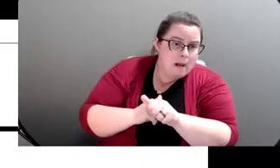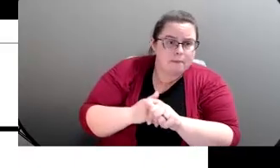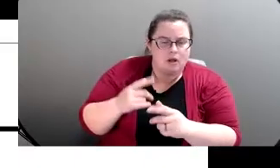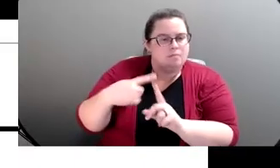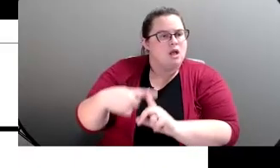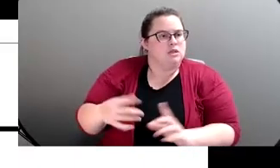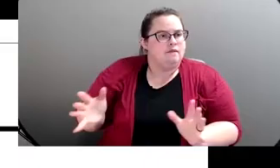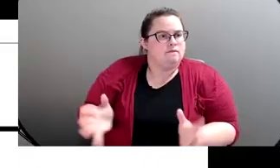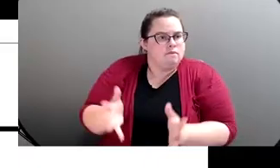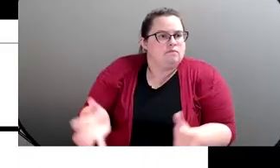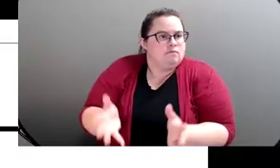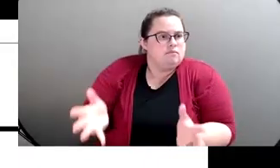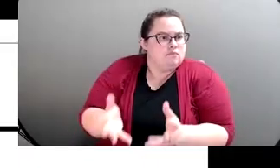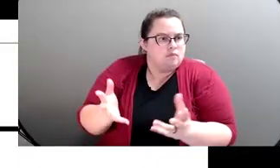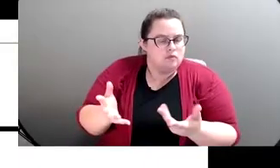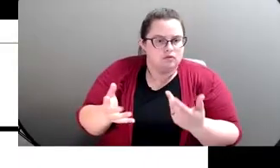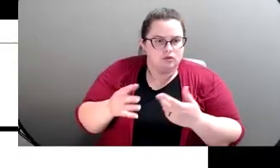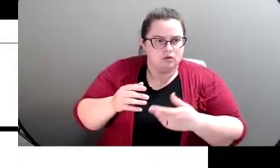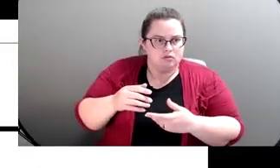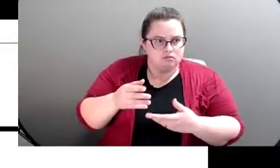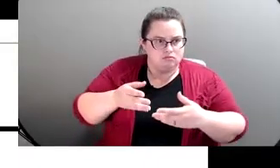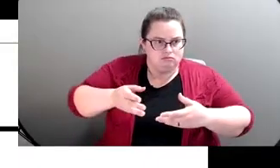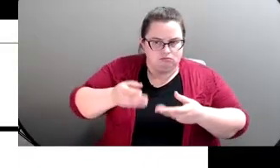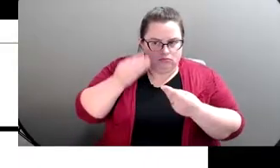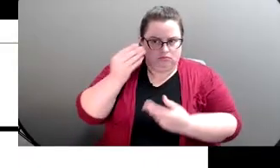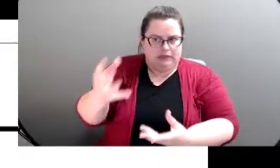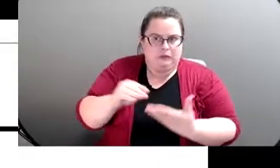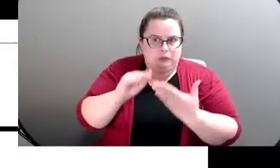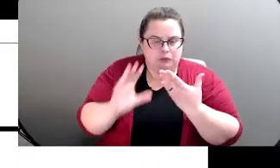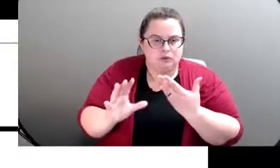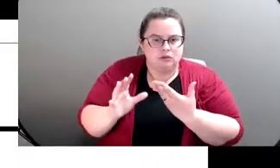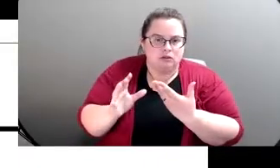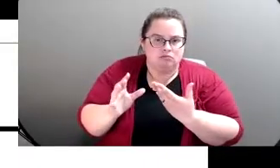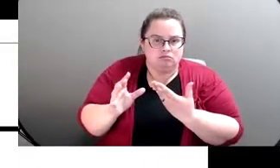and comments to let the students know that you do notice